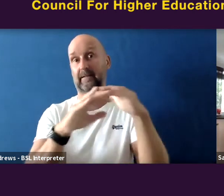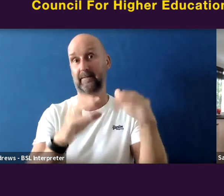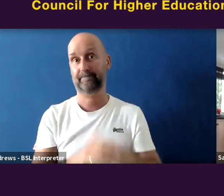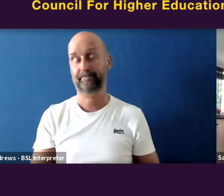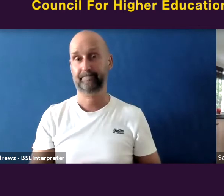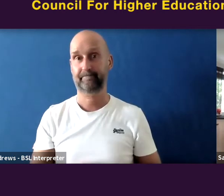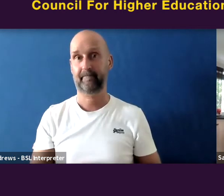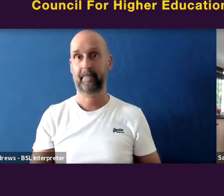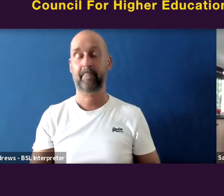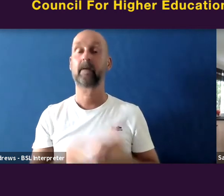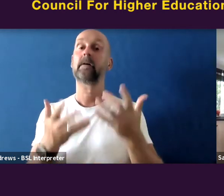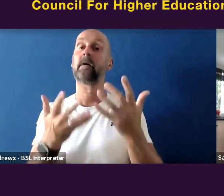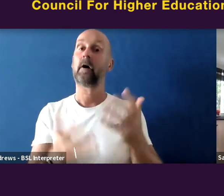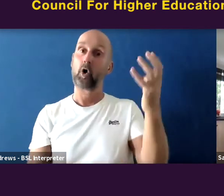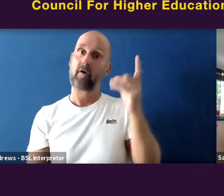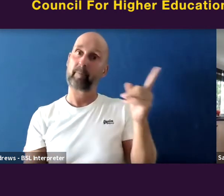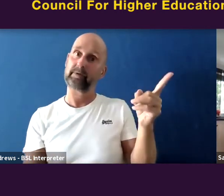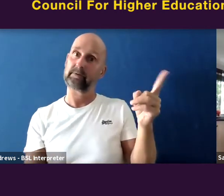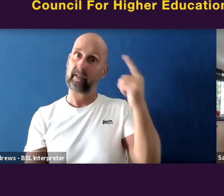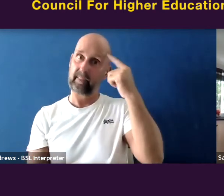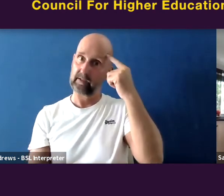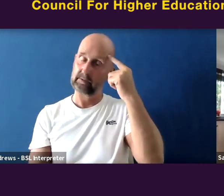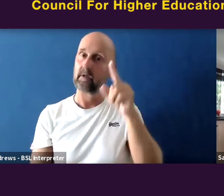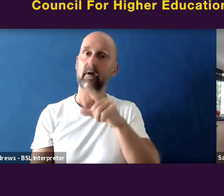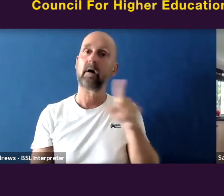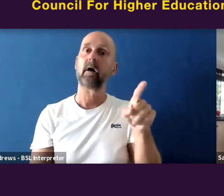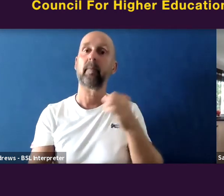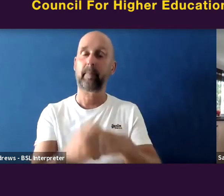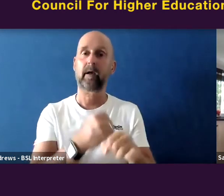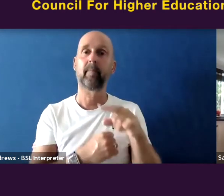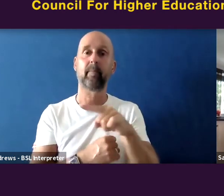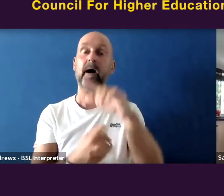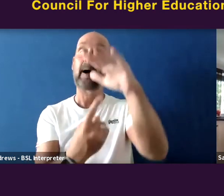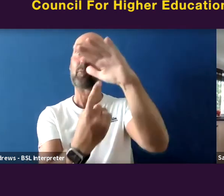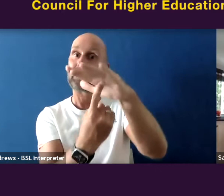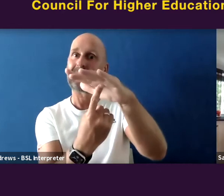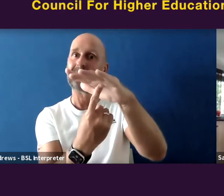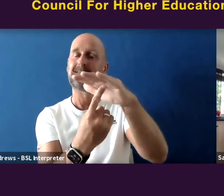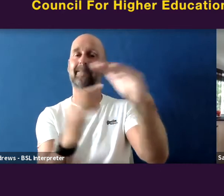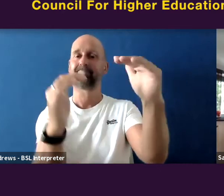Currently Government thinking has resulted in the de-prioritisation of creative subjects in the